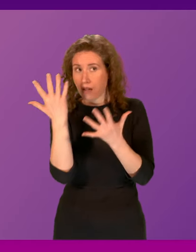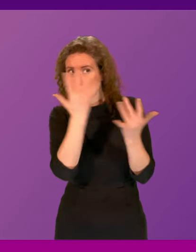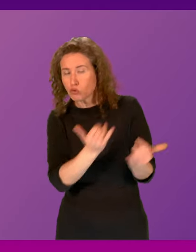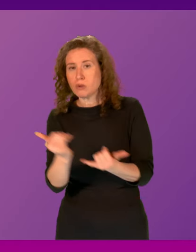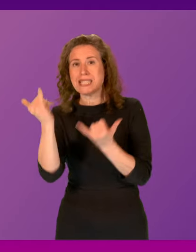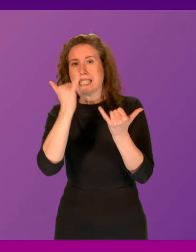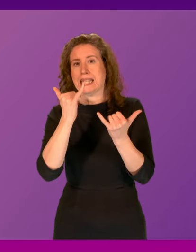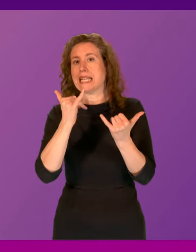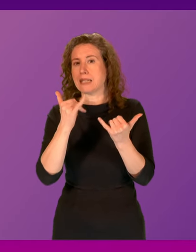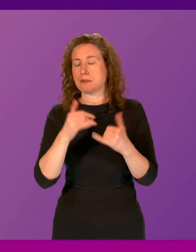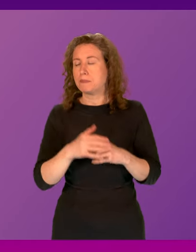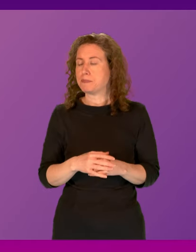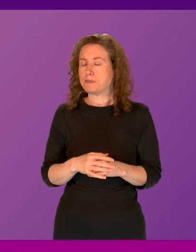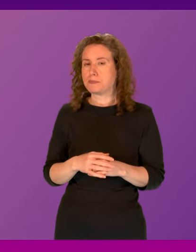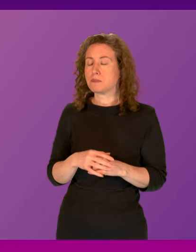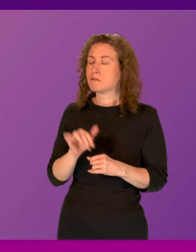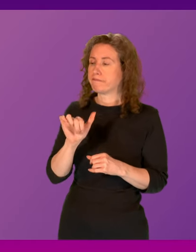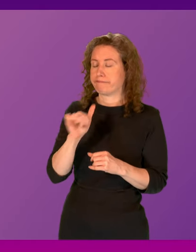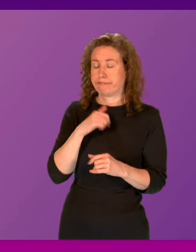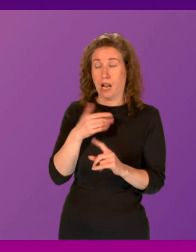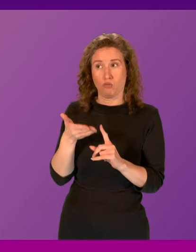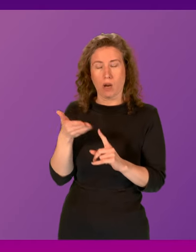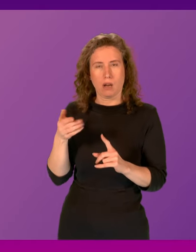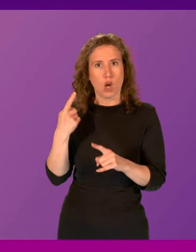I recognise the urgency that families in Scotland